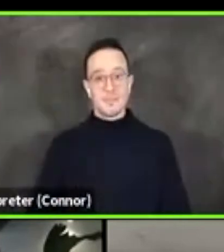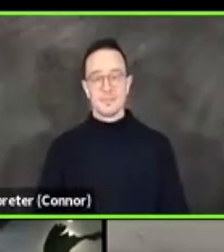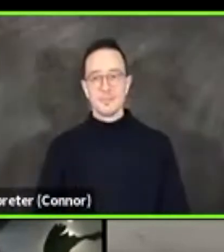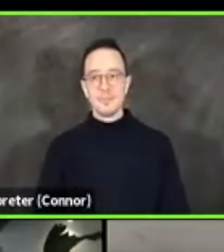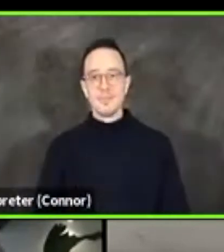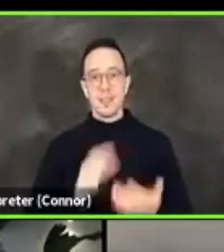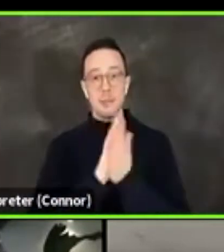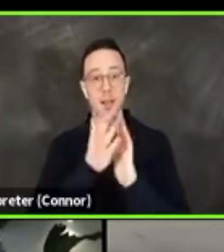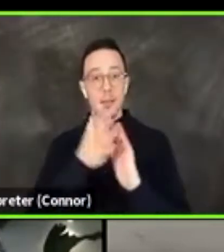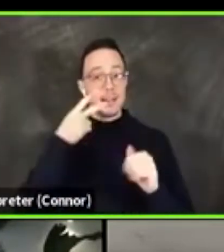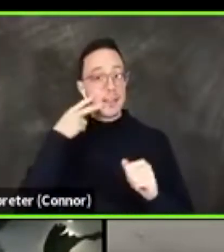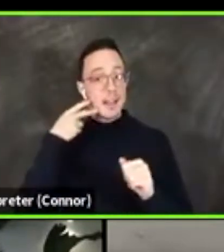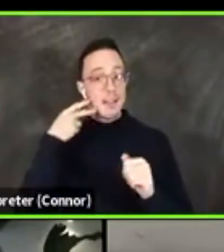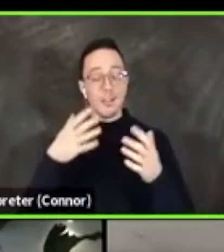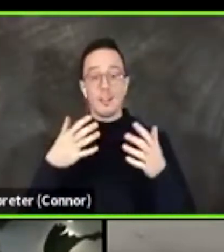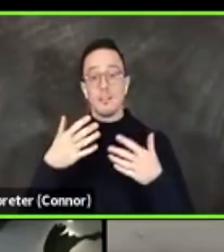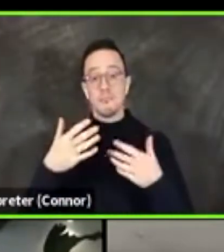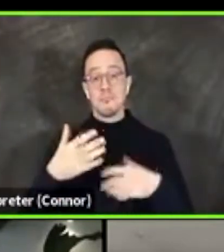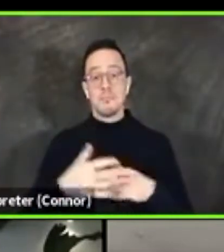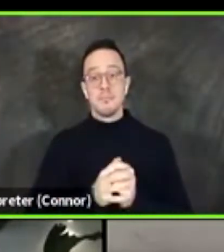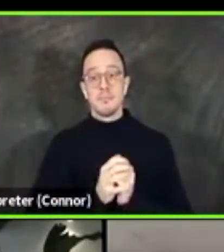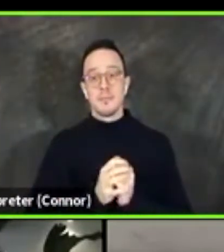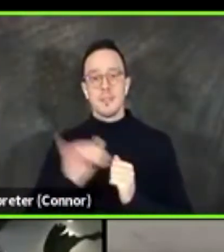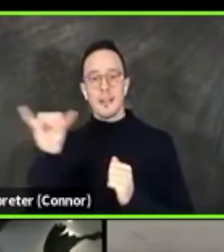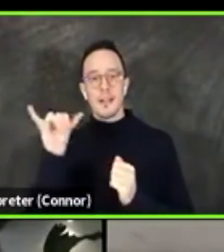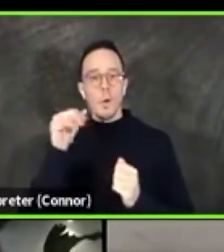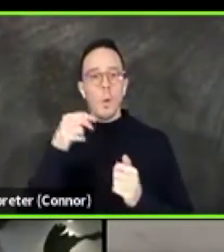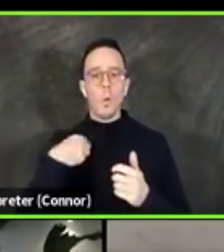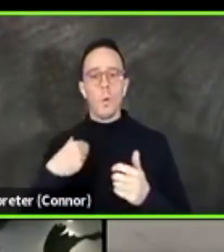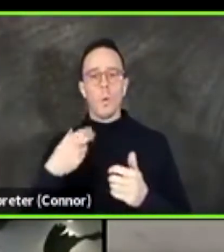AMERICAN. BASICALLY, A NATIVE NEW YORKER, FOR EXAMPLE,